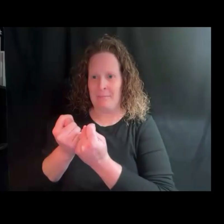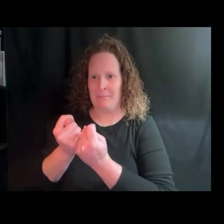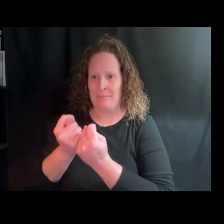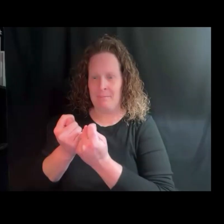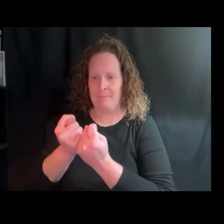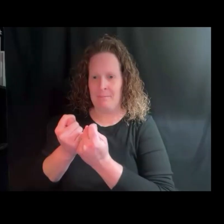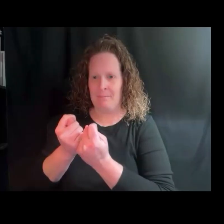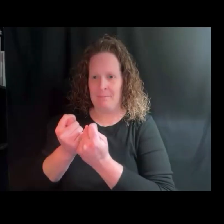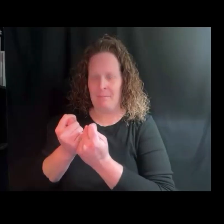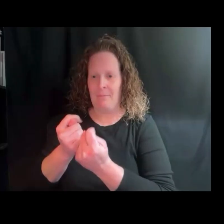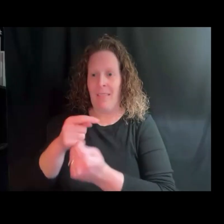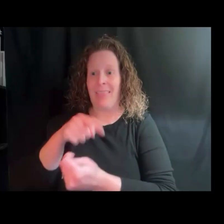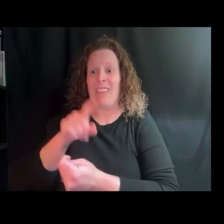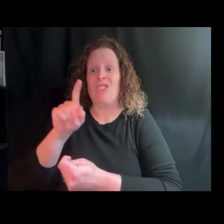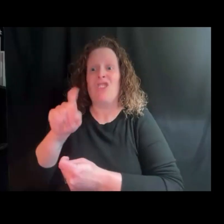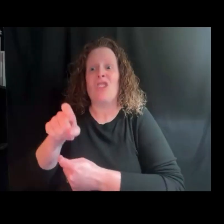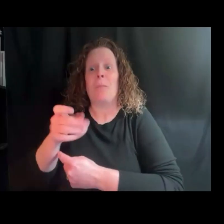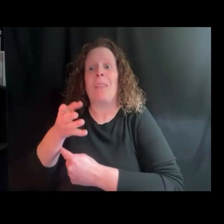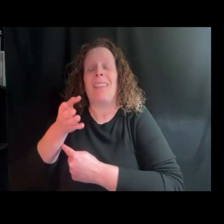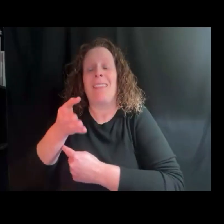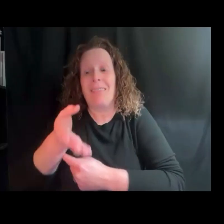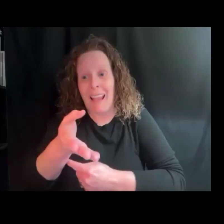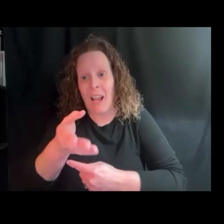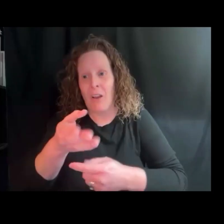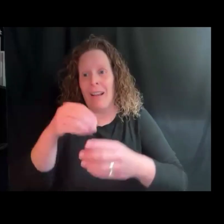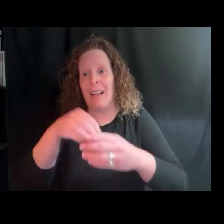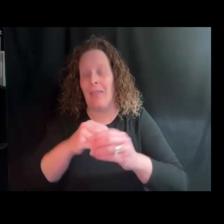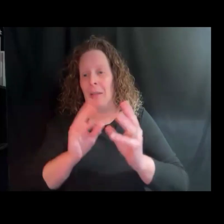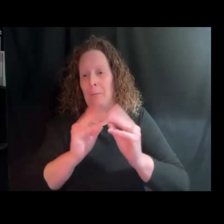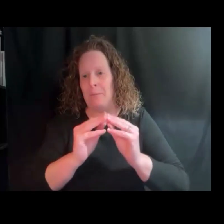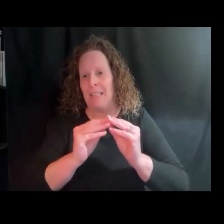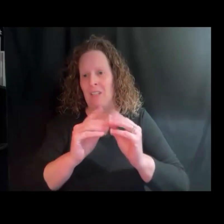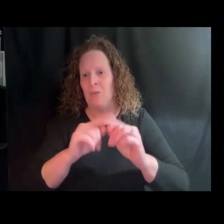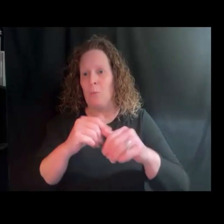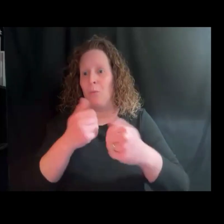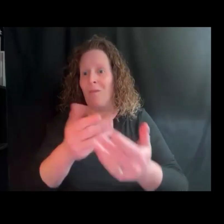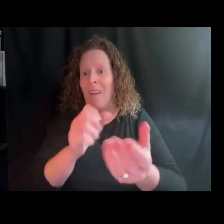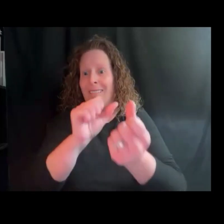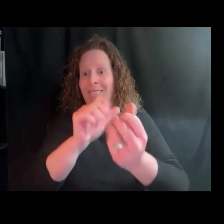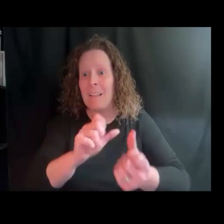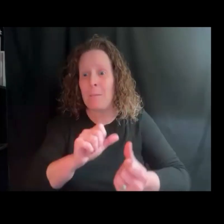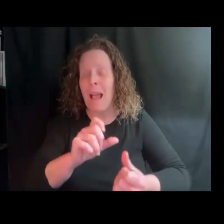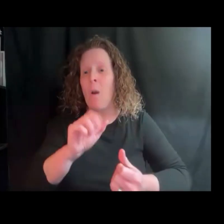they should be part of the IEP team meeting. They need